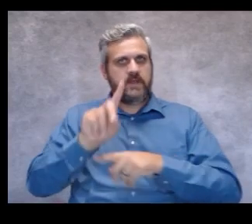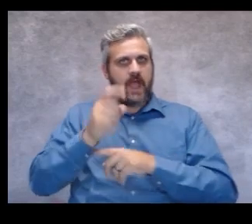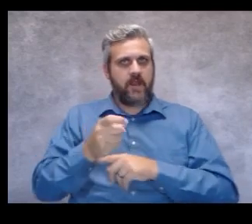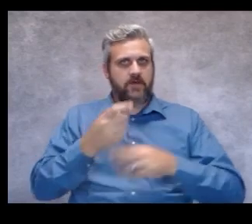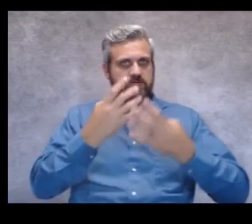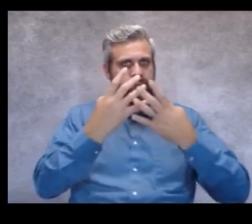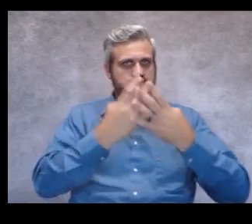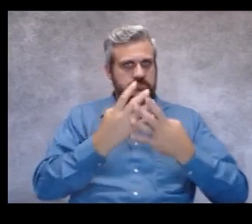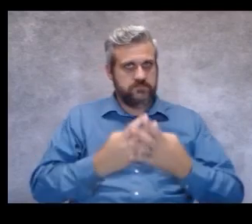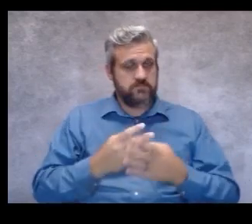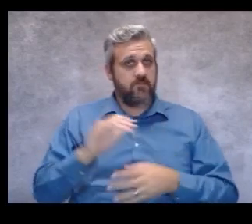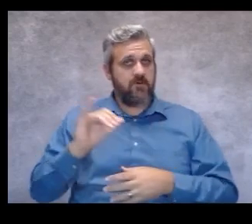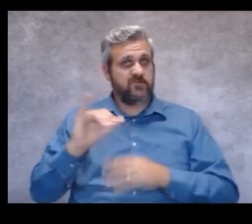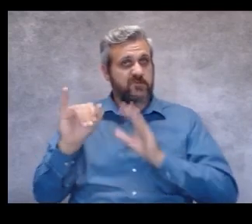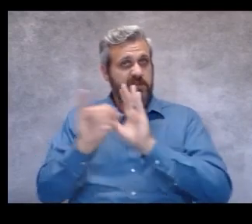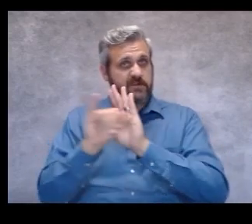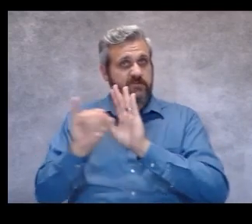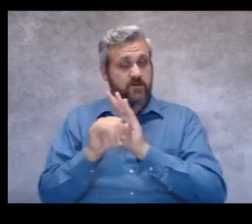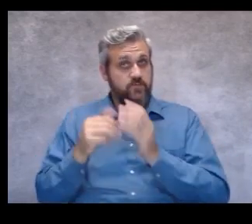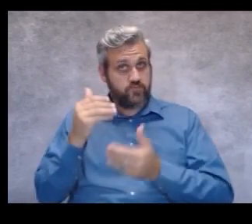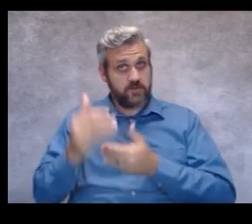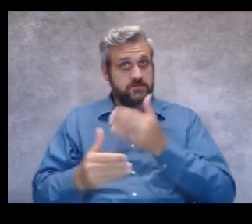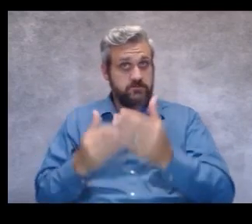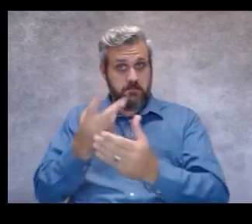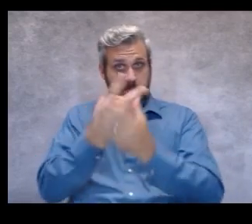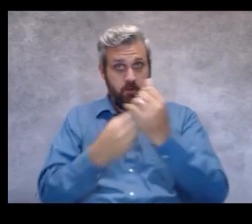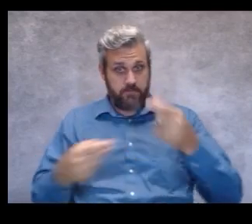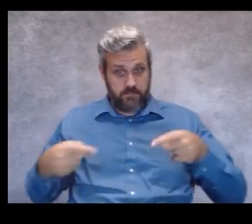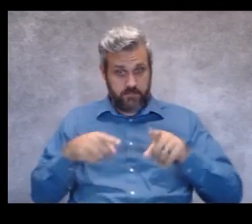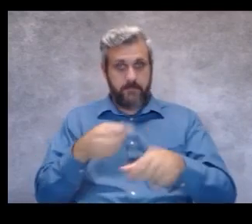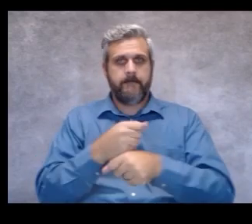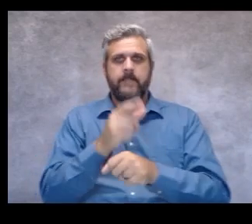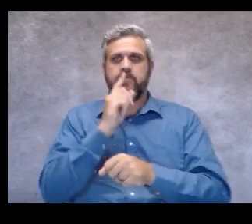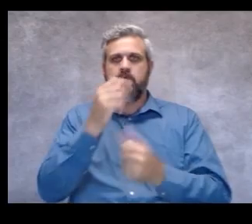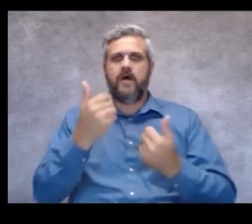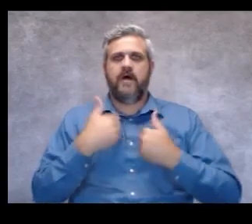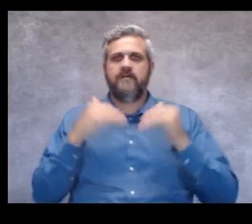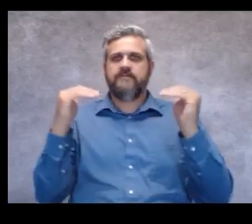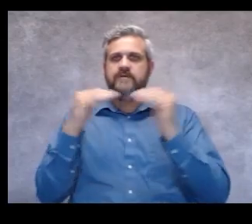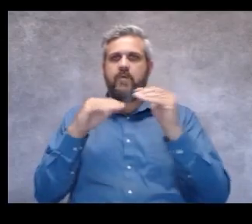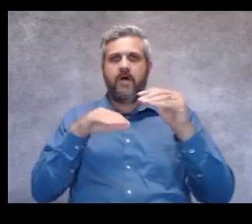screening and the identification process to ensure there is equal access to the